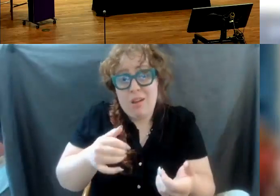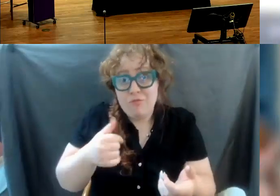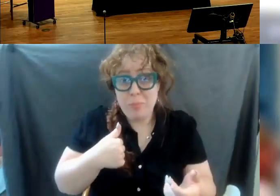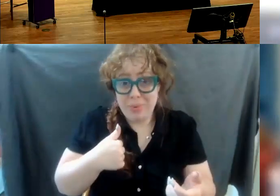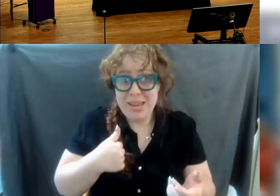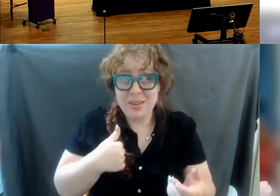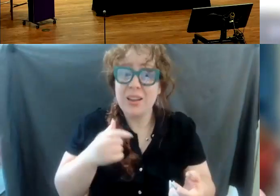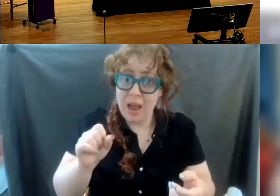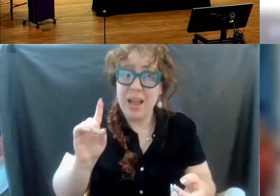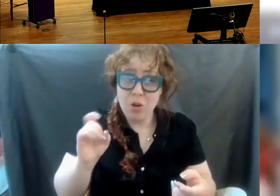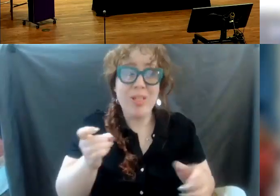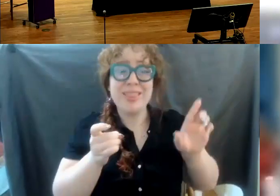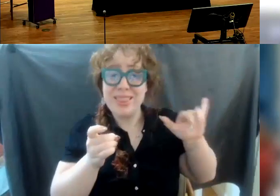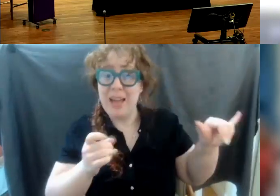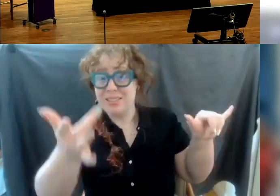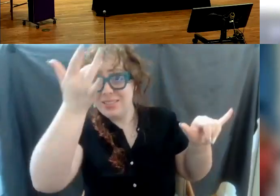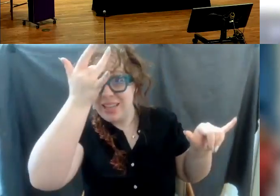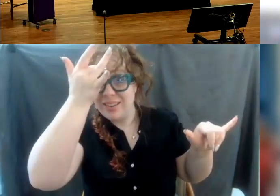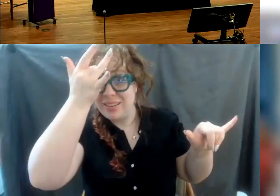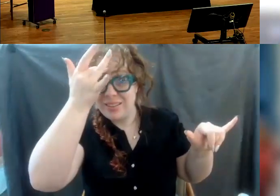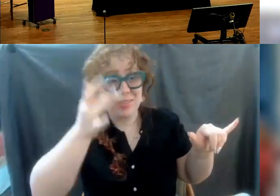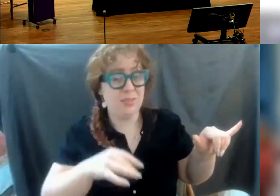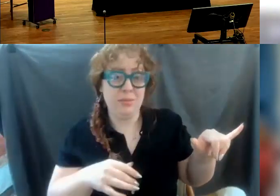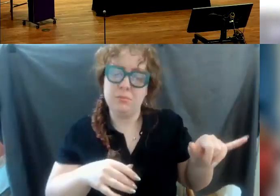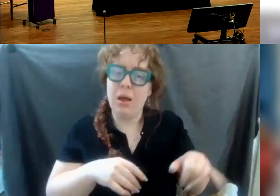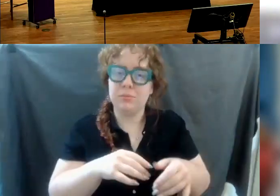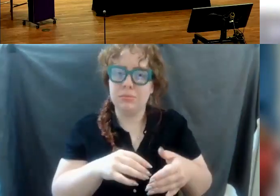But we've normalized it so much, we fit in it. We have to adapt to it